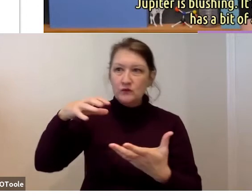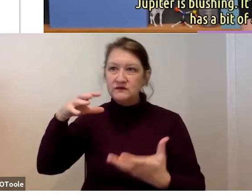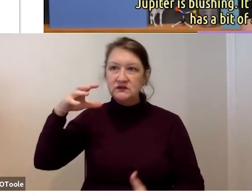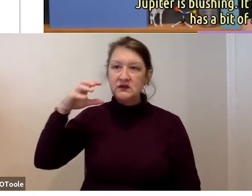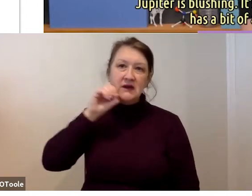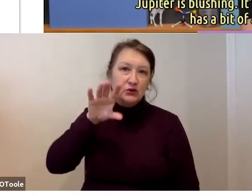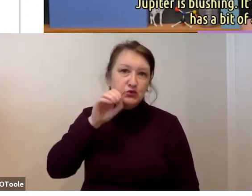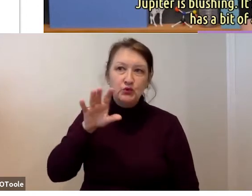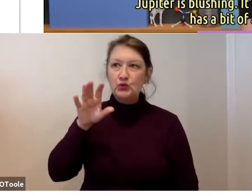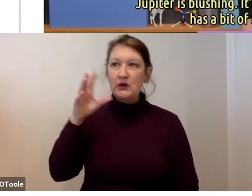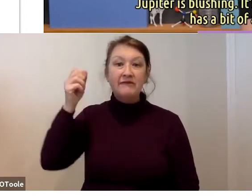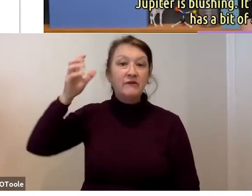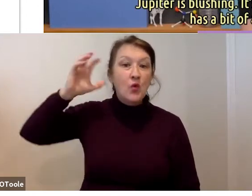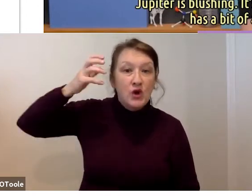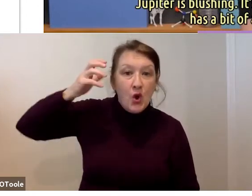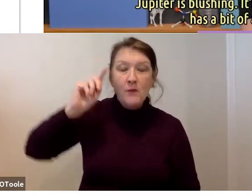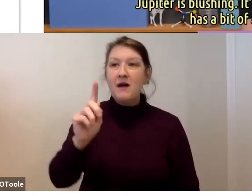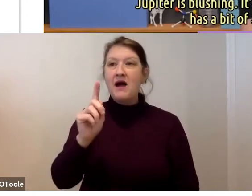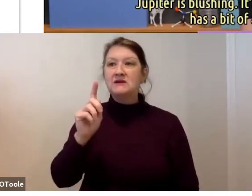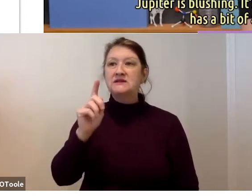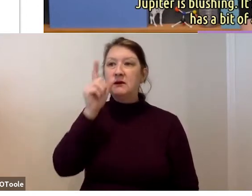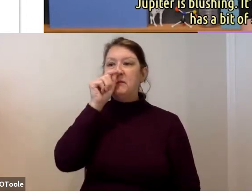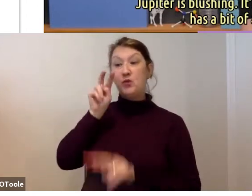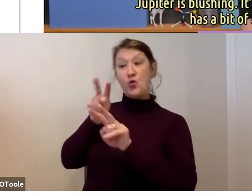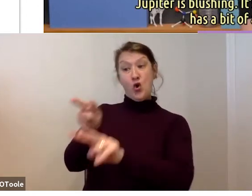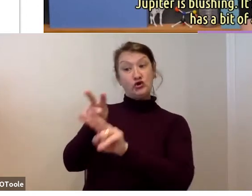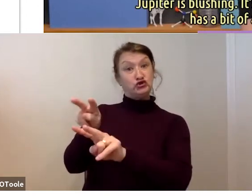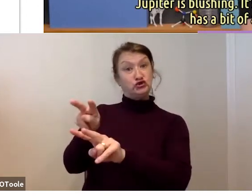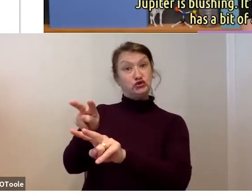more the kind of thing that people would just watch without actually listening to.